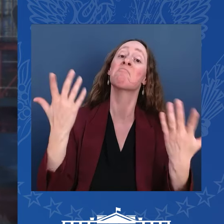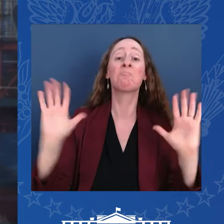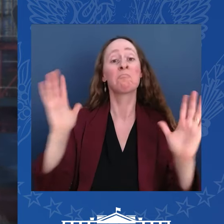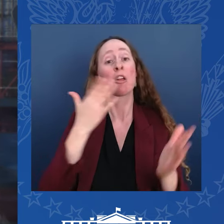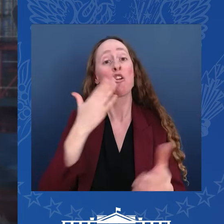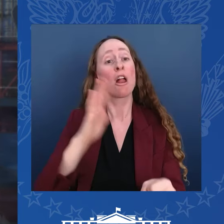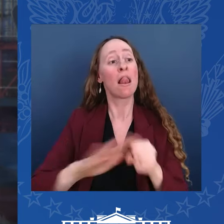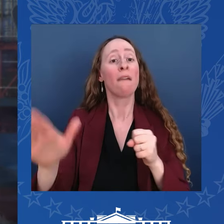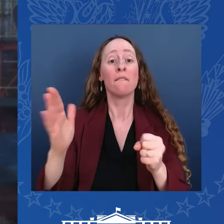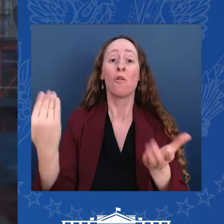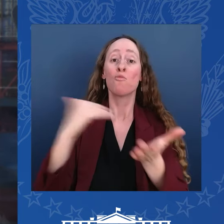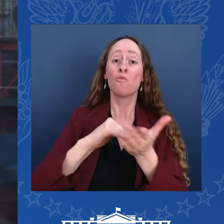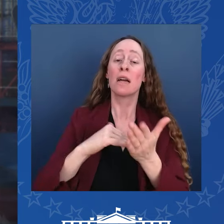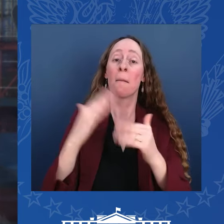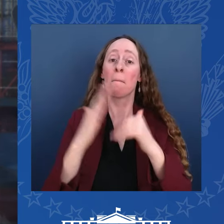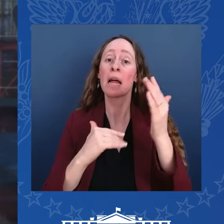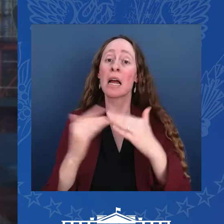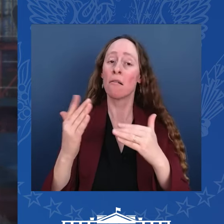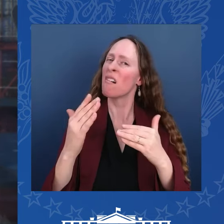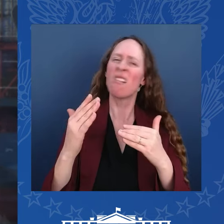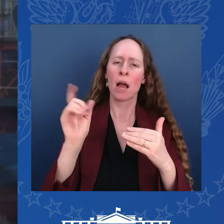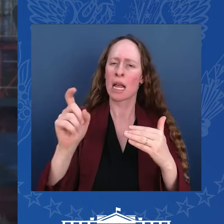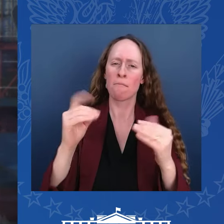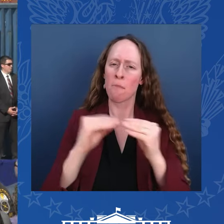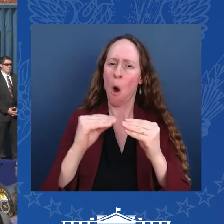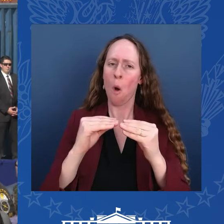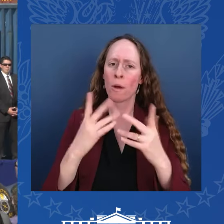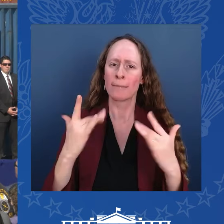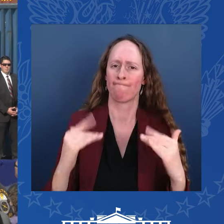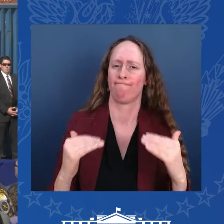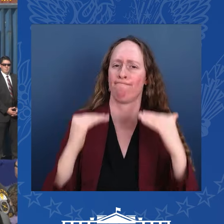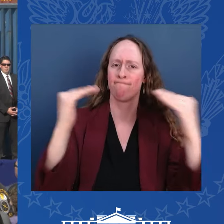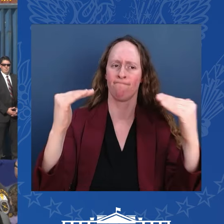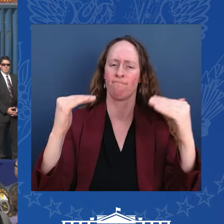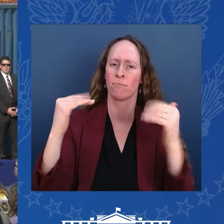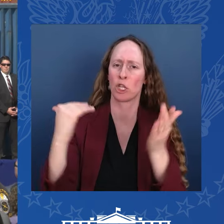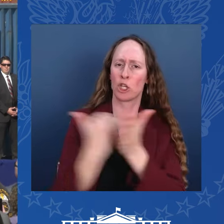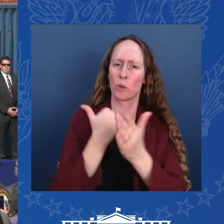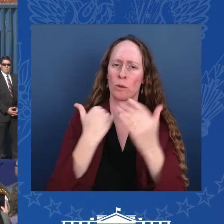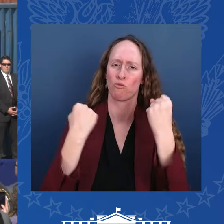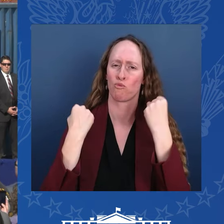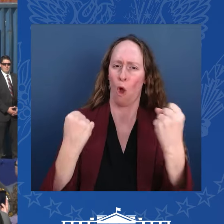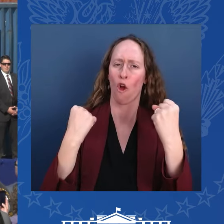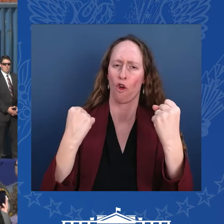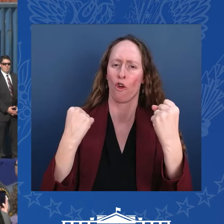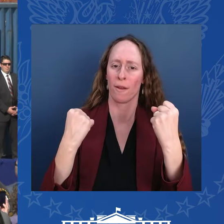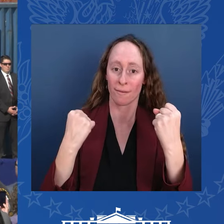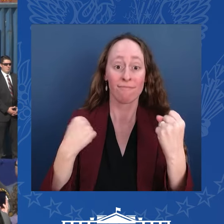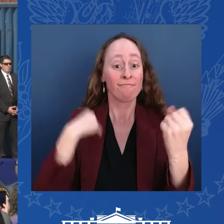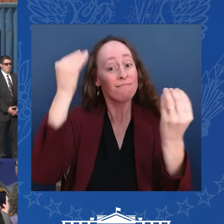That's why today I'm proud to announce we're delivering $3 billion in funding for my Inflation Reduction